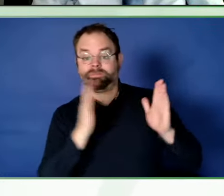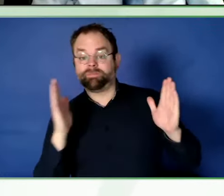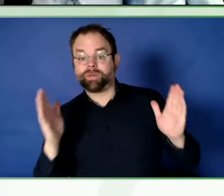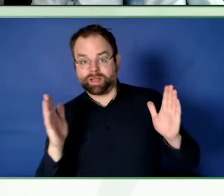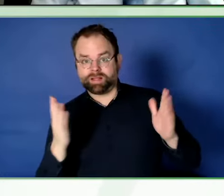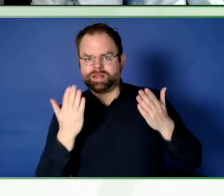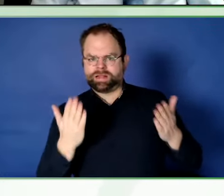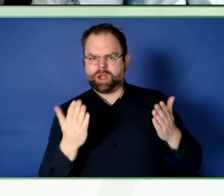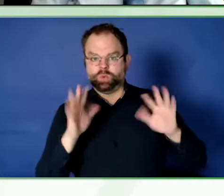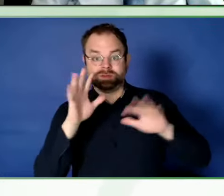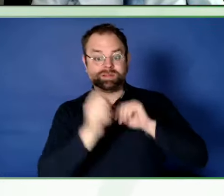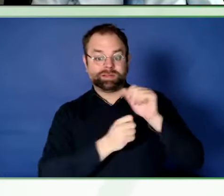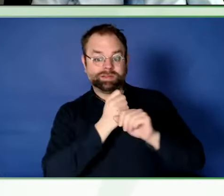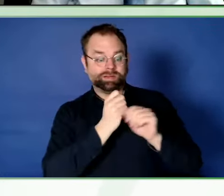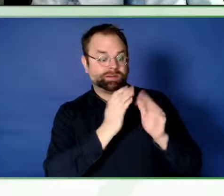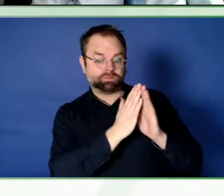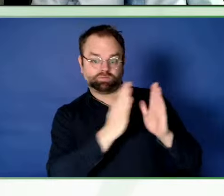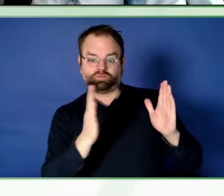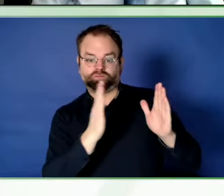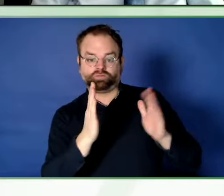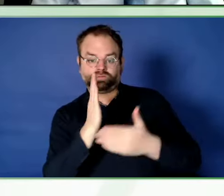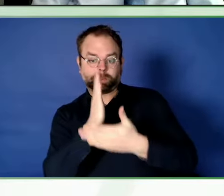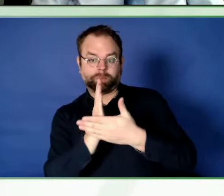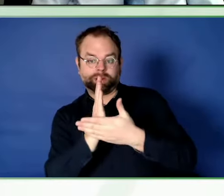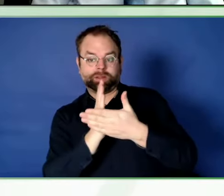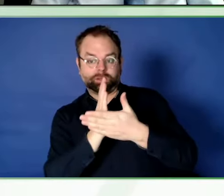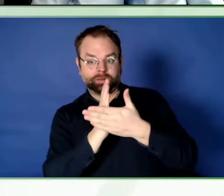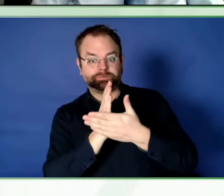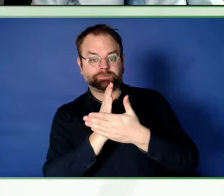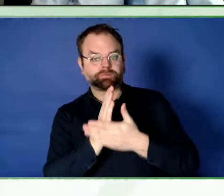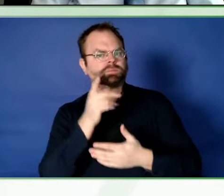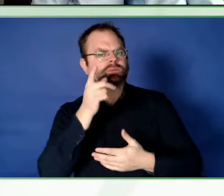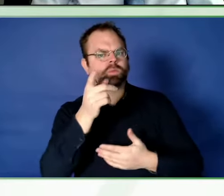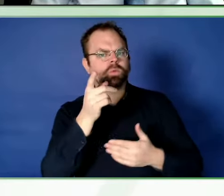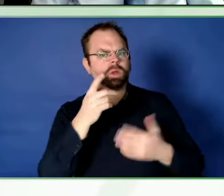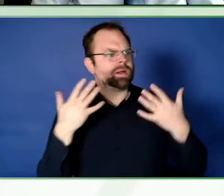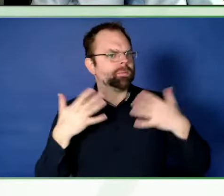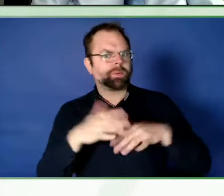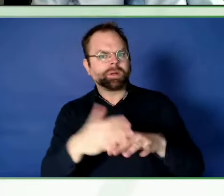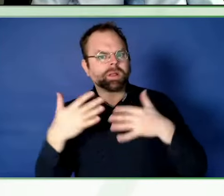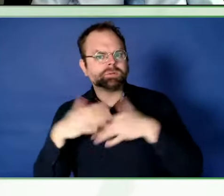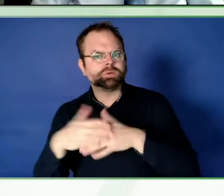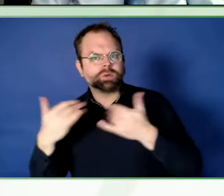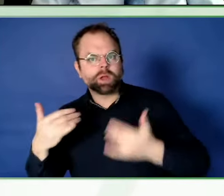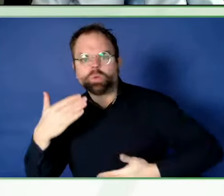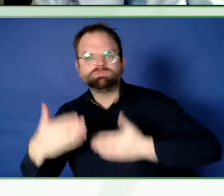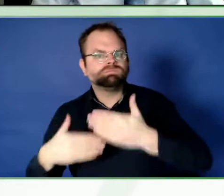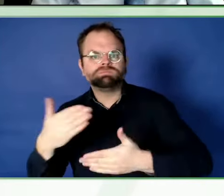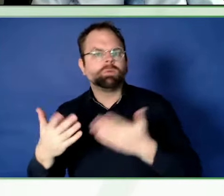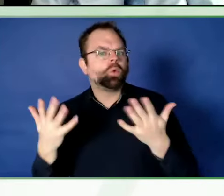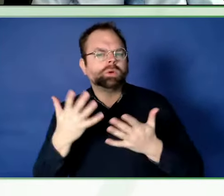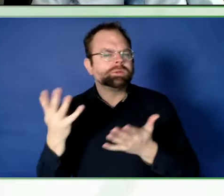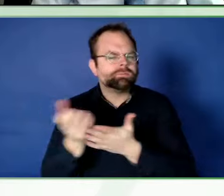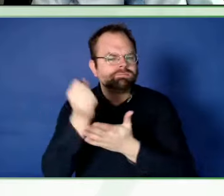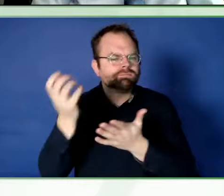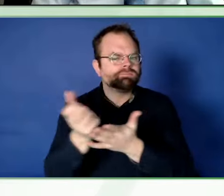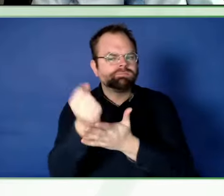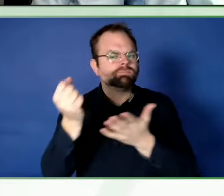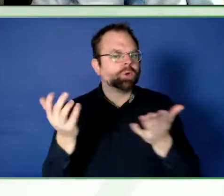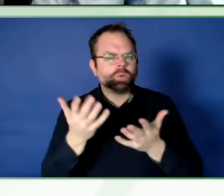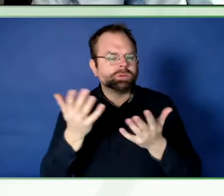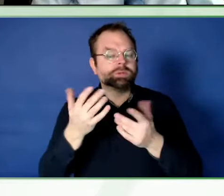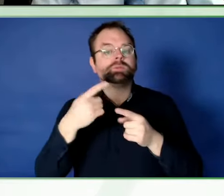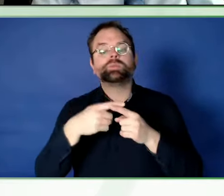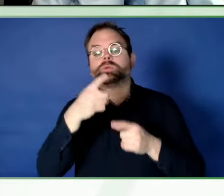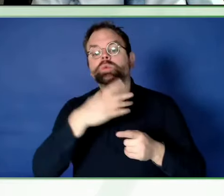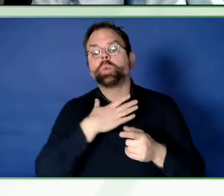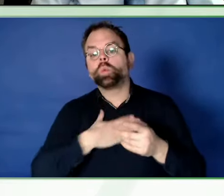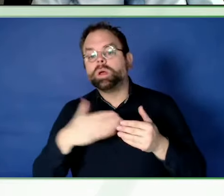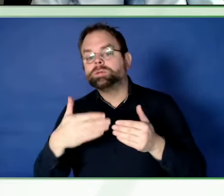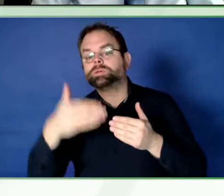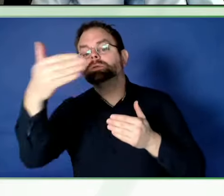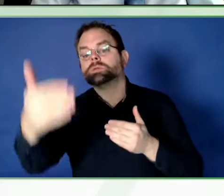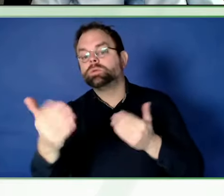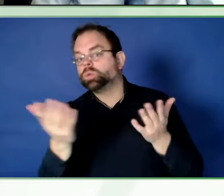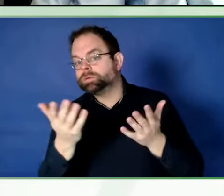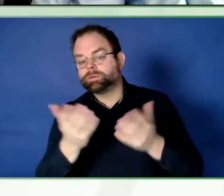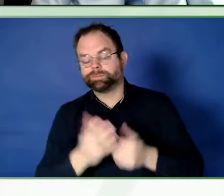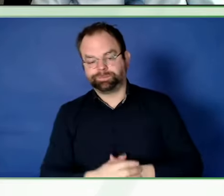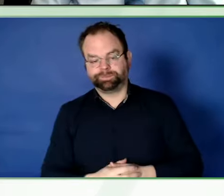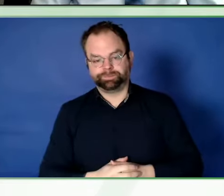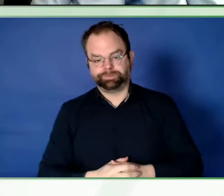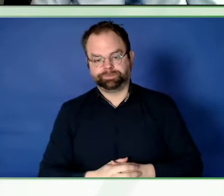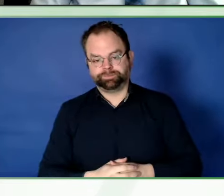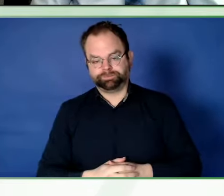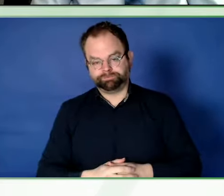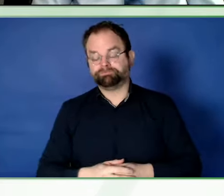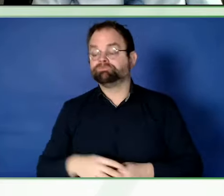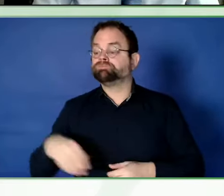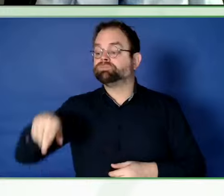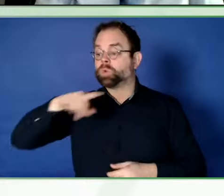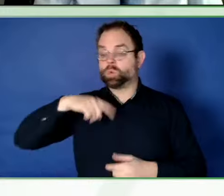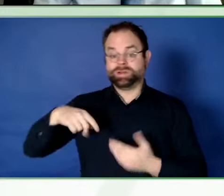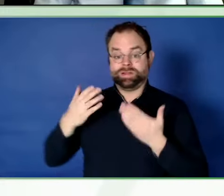We are assessing all of the sidewalks and the streets with more than 12 m, and based